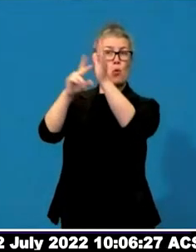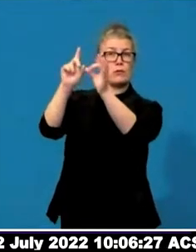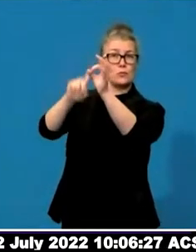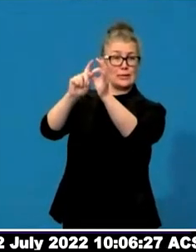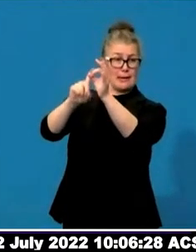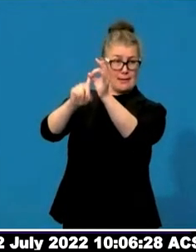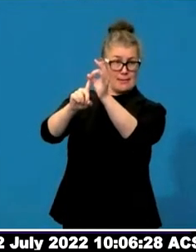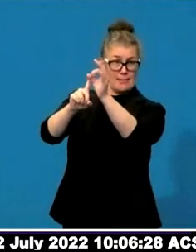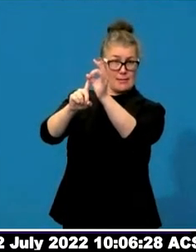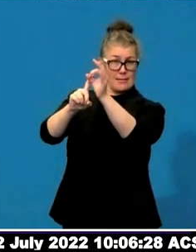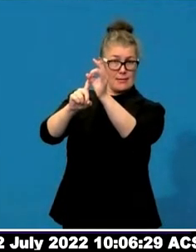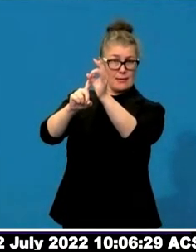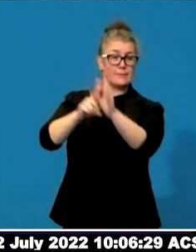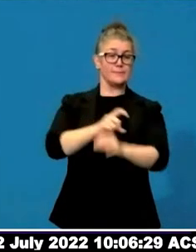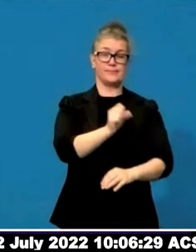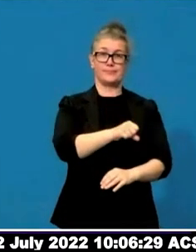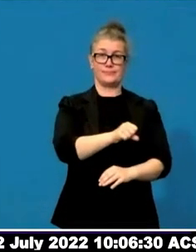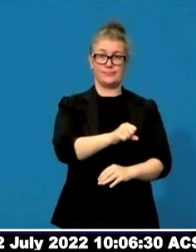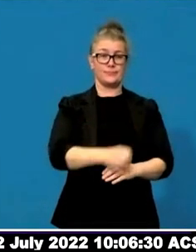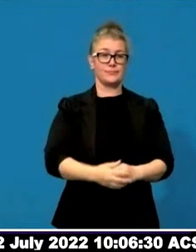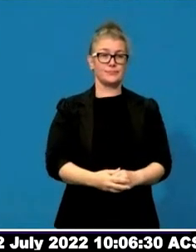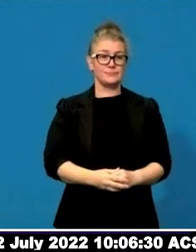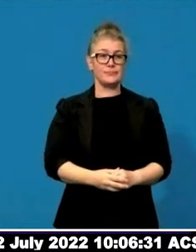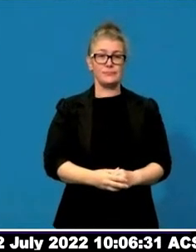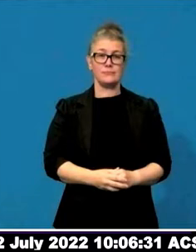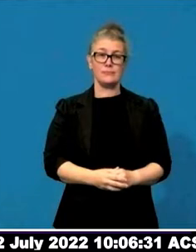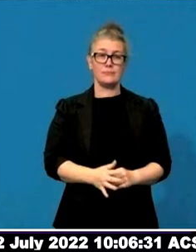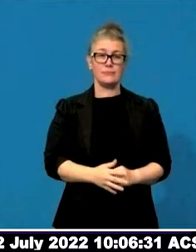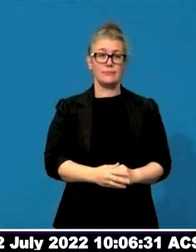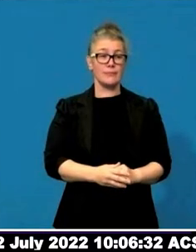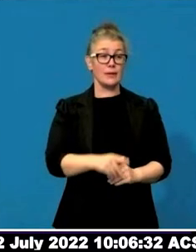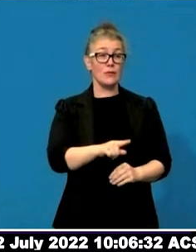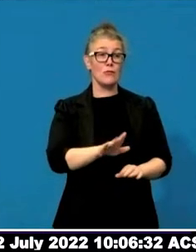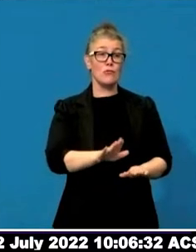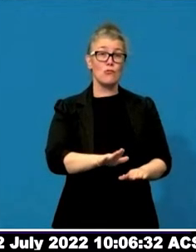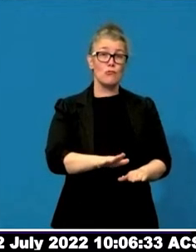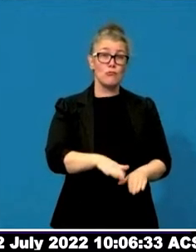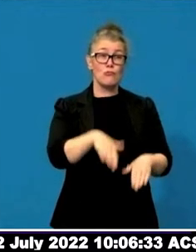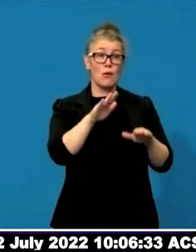Em is nodding. And you grew up most of your life in Mount Isa